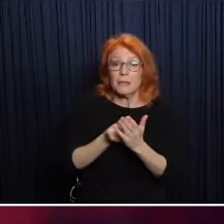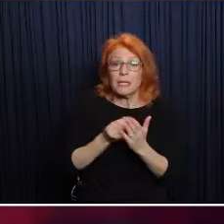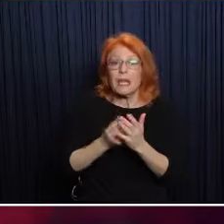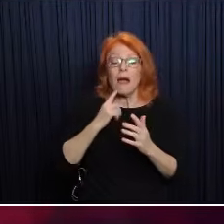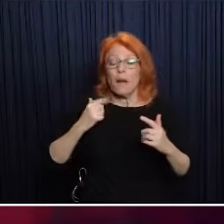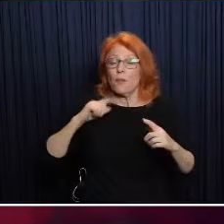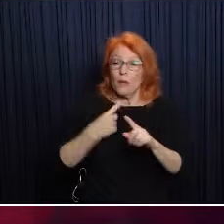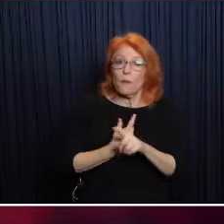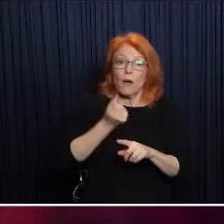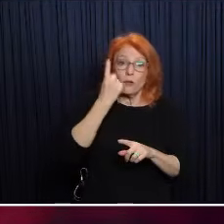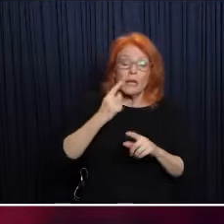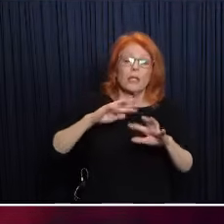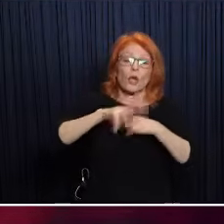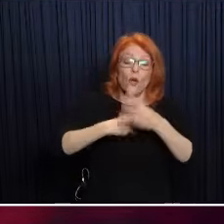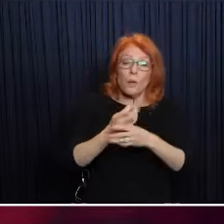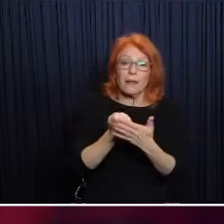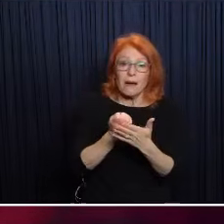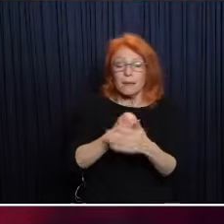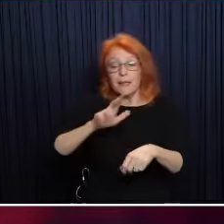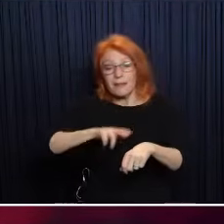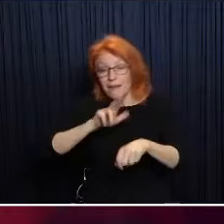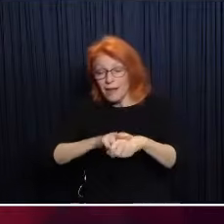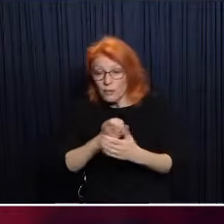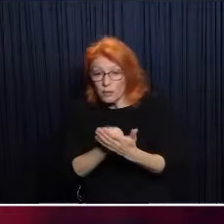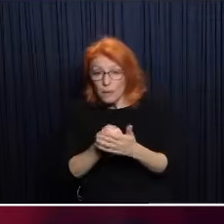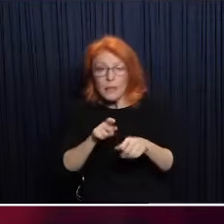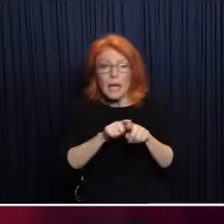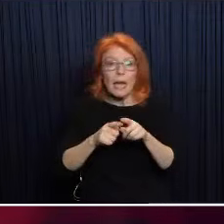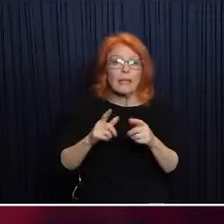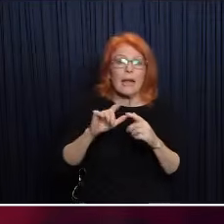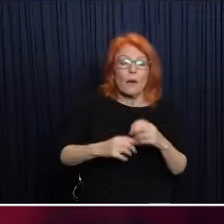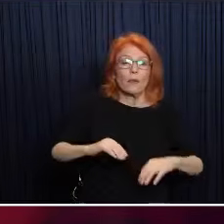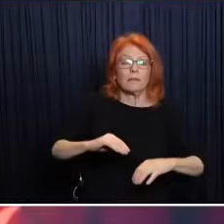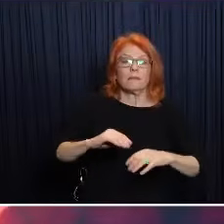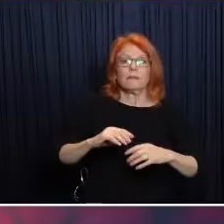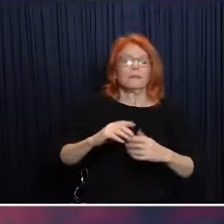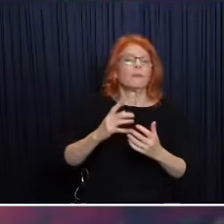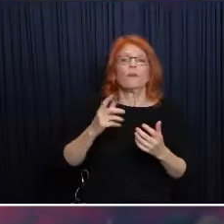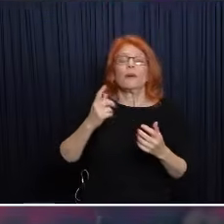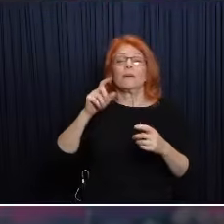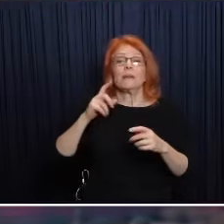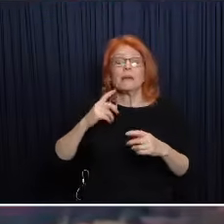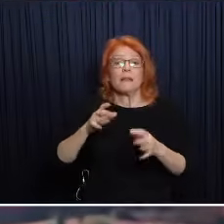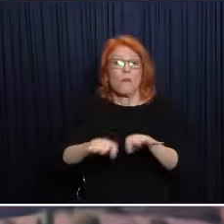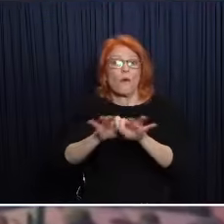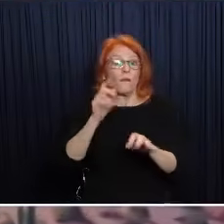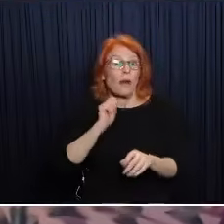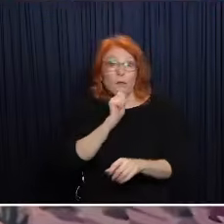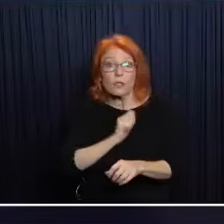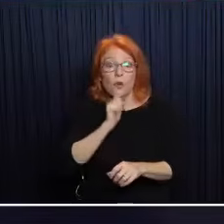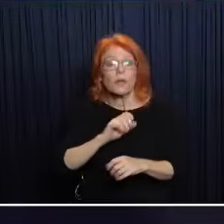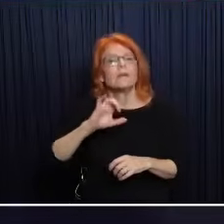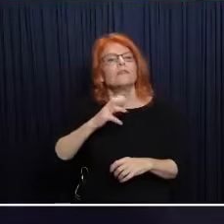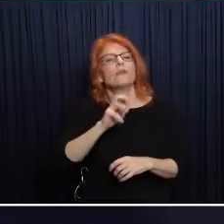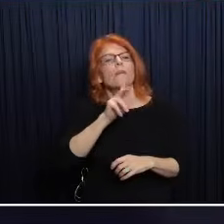PROTECTING WATER. I'M THE ONE CANDIDATE WHO